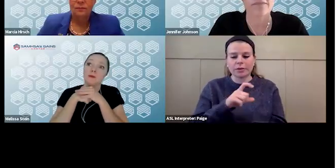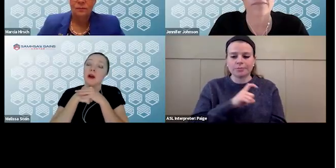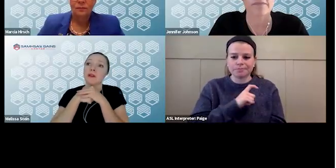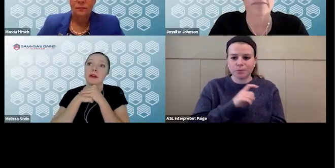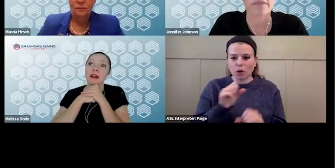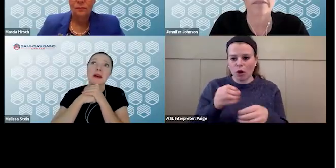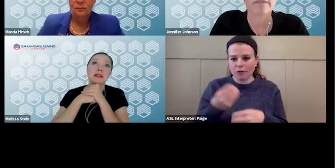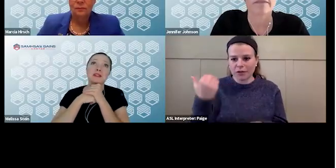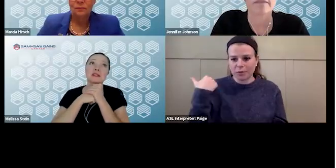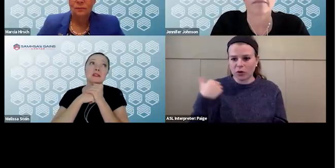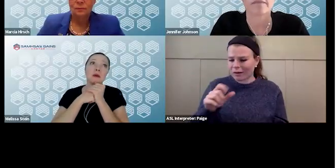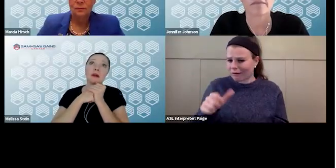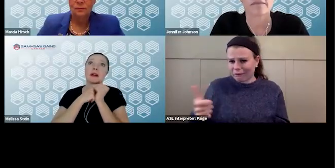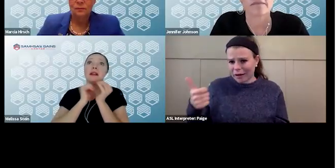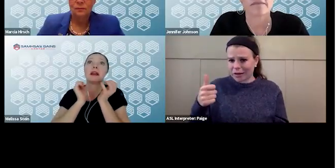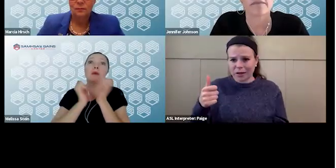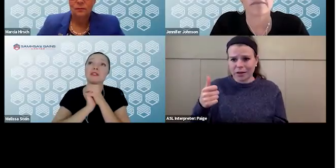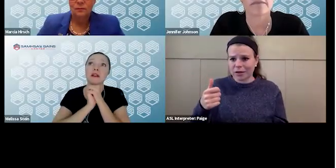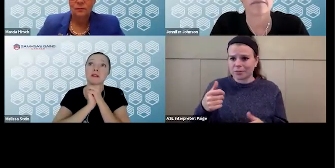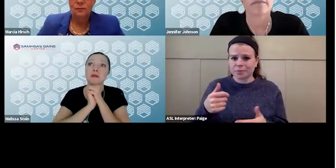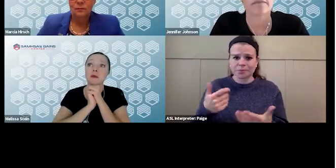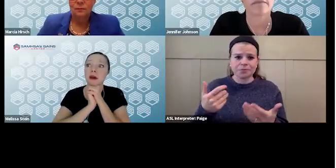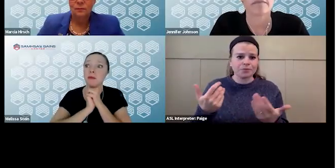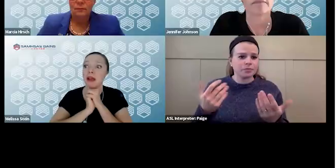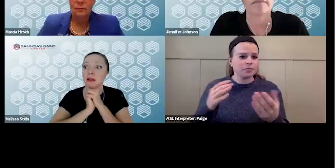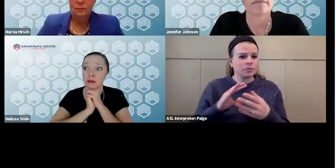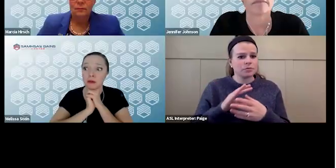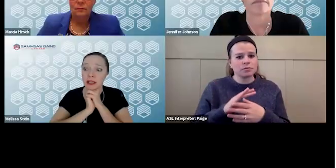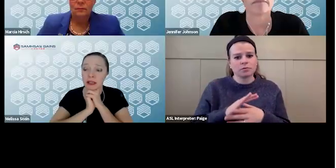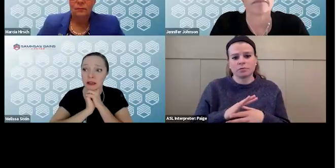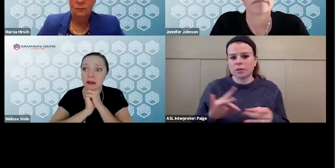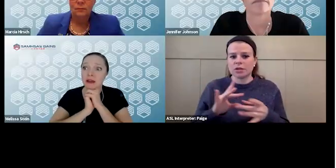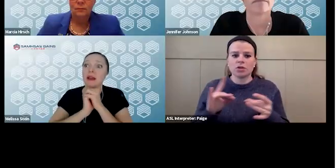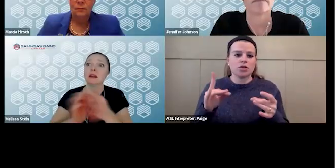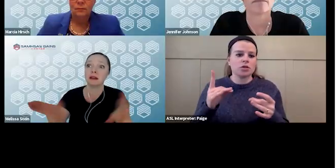Um, are there any messages or language that you would recommend using and, and,